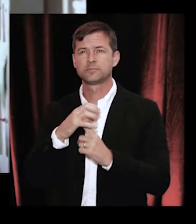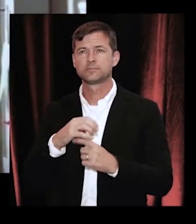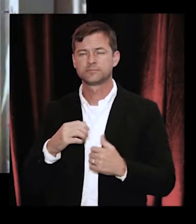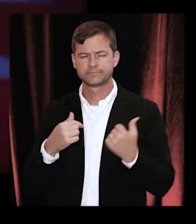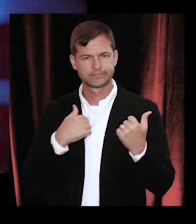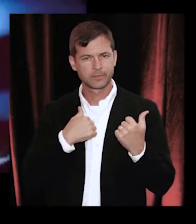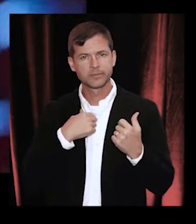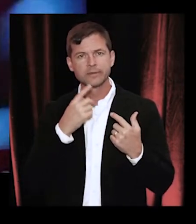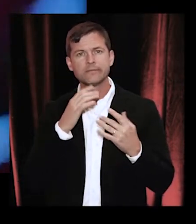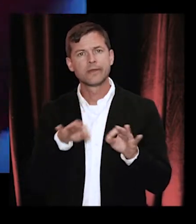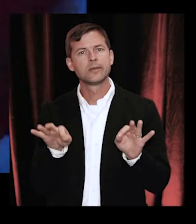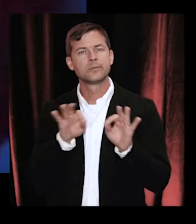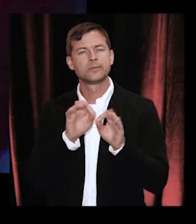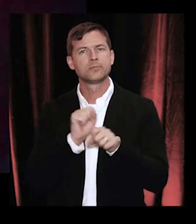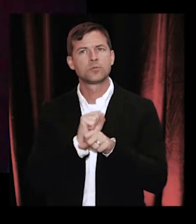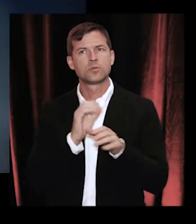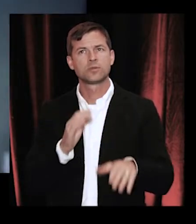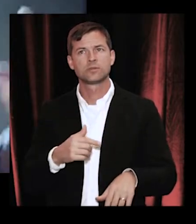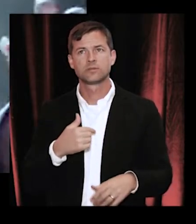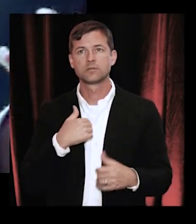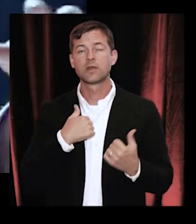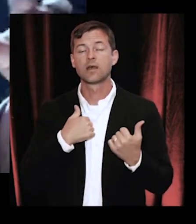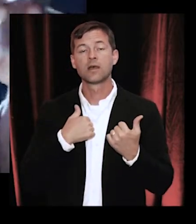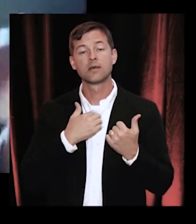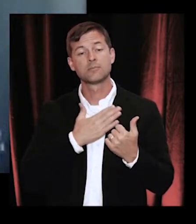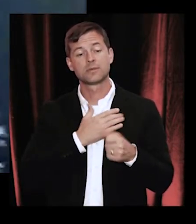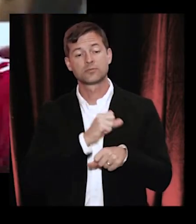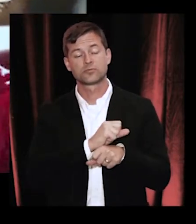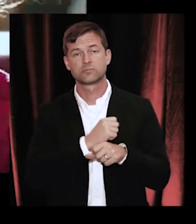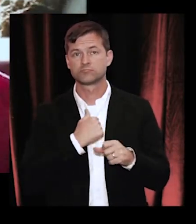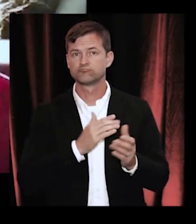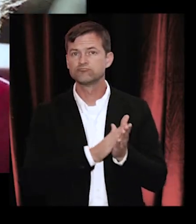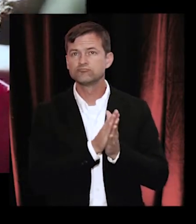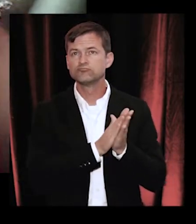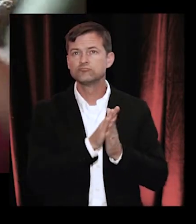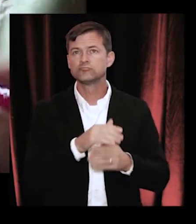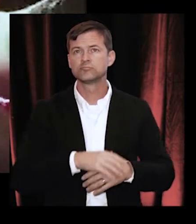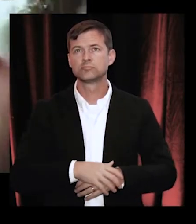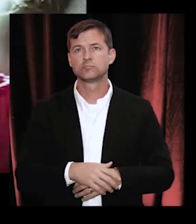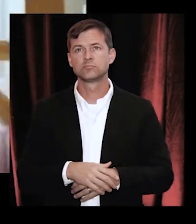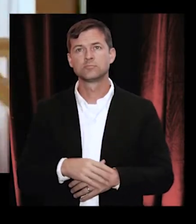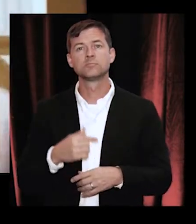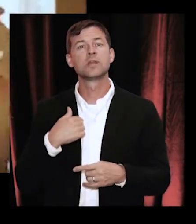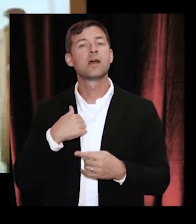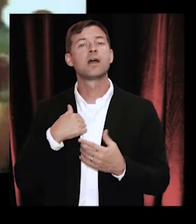I have a career that I am passionate about. I will be whatever I want to be.